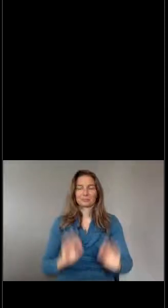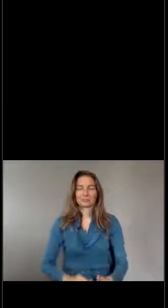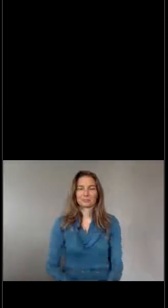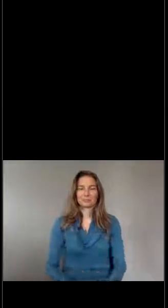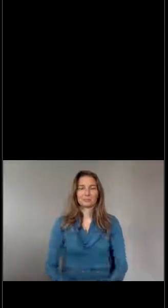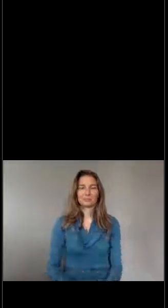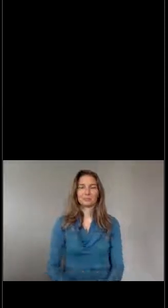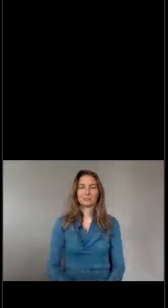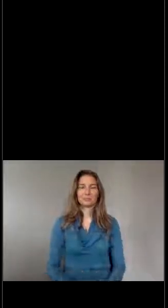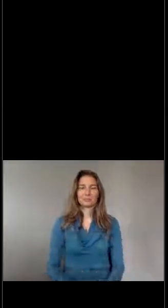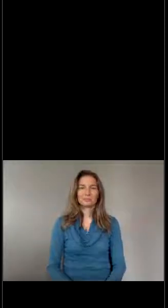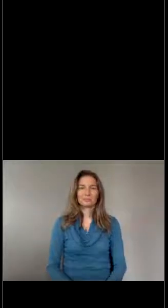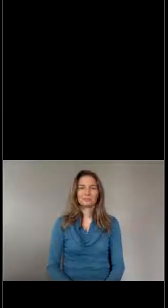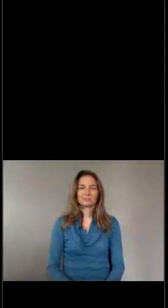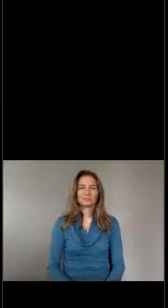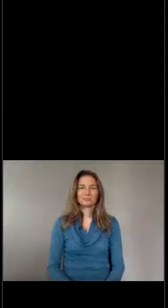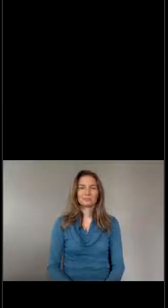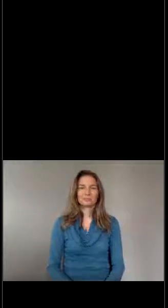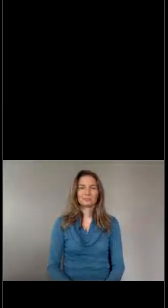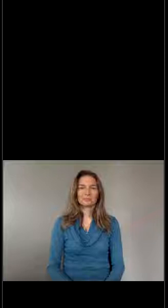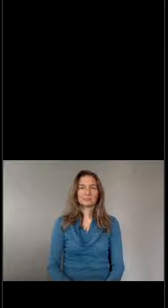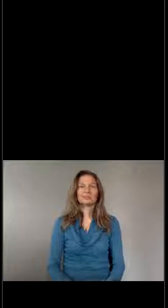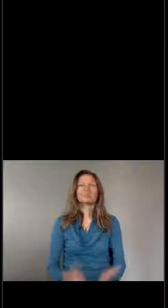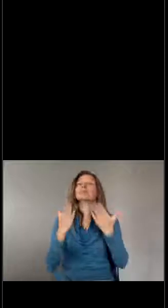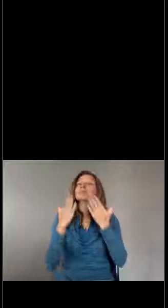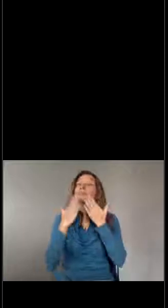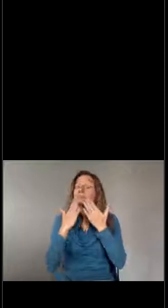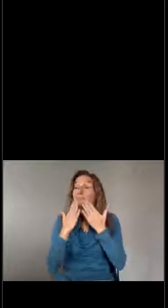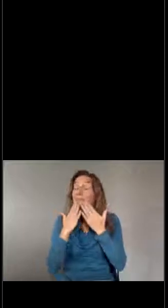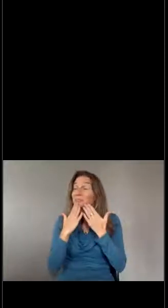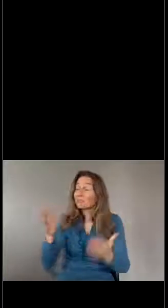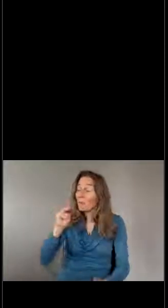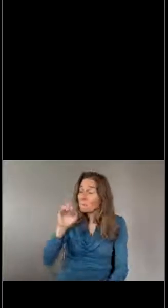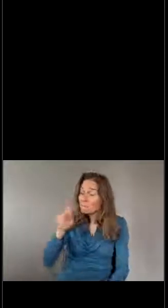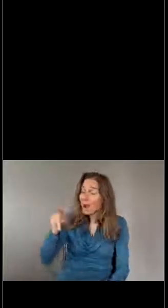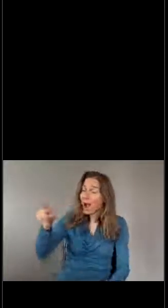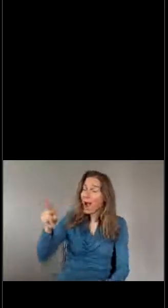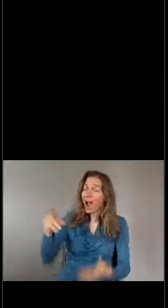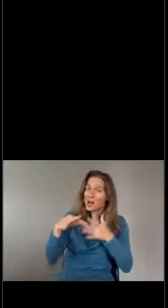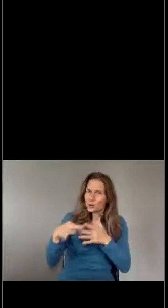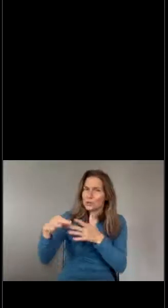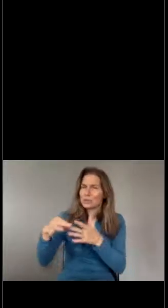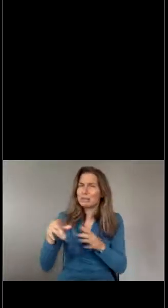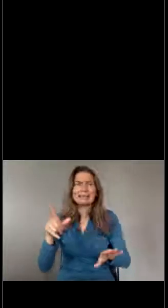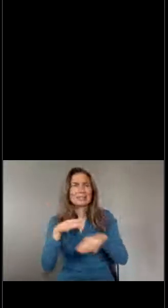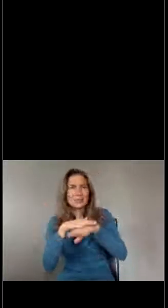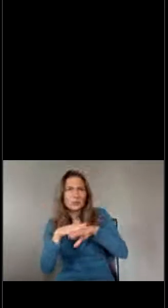Thank you very much, Mark, for the introduction. Sorry for the technical difficulties there.